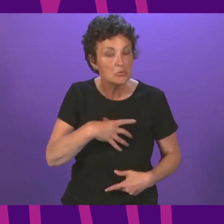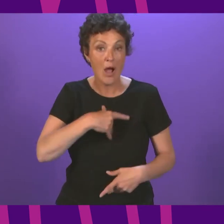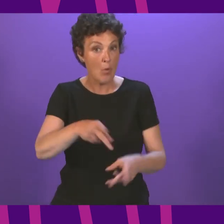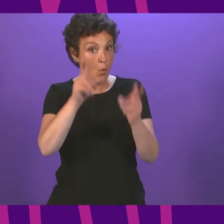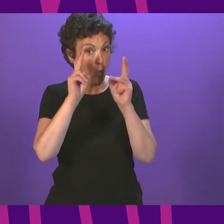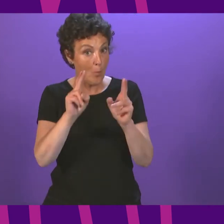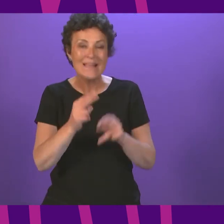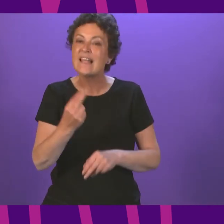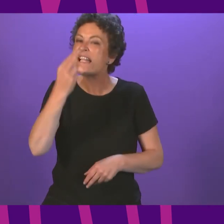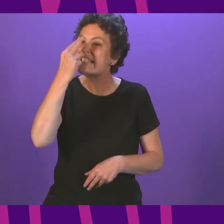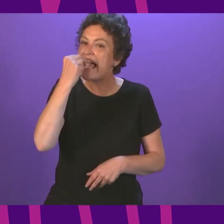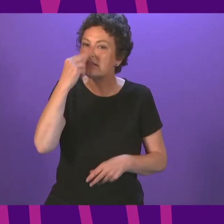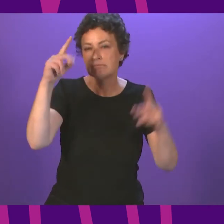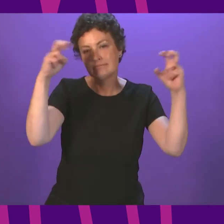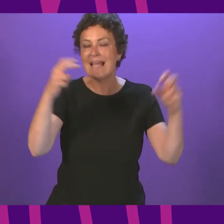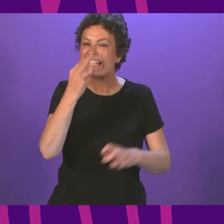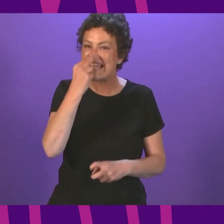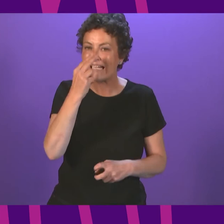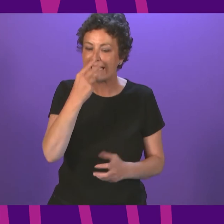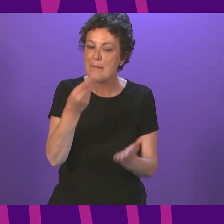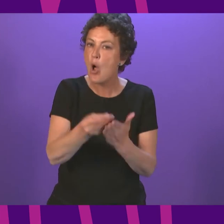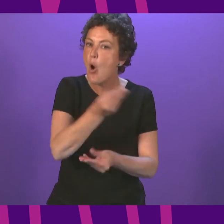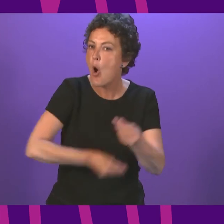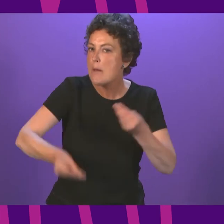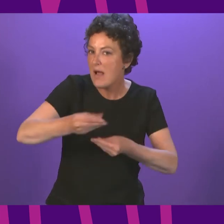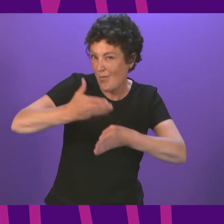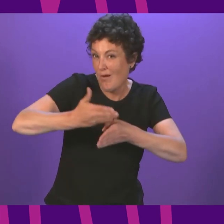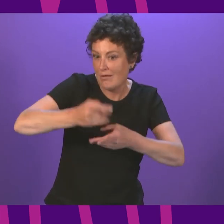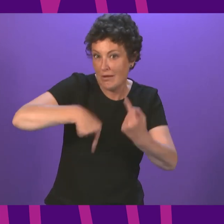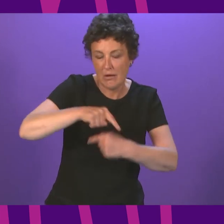economy will not be missed out of the reporting process.